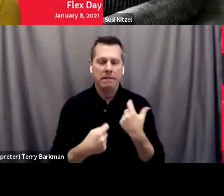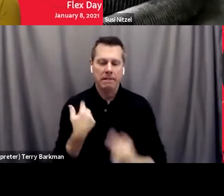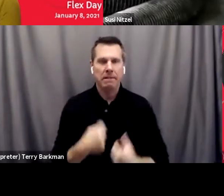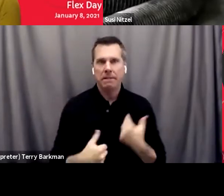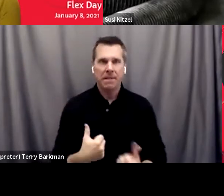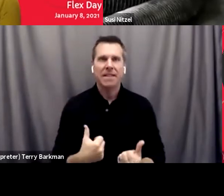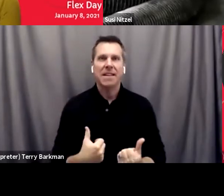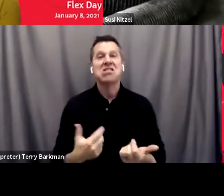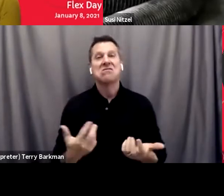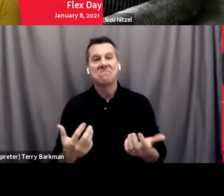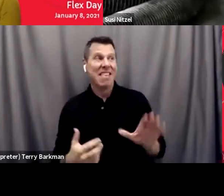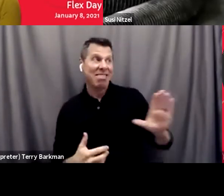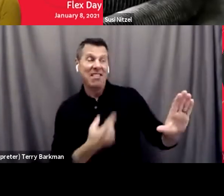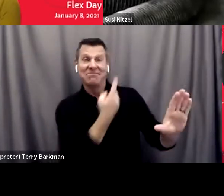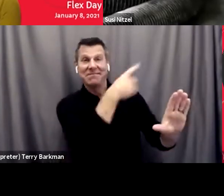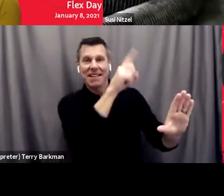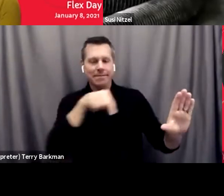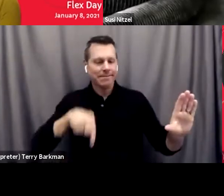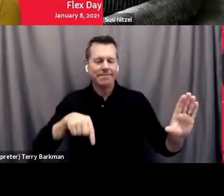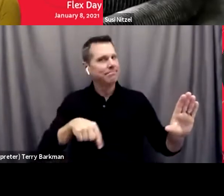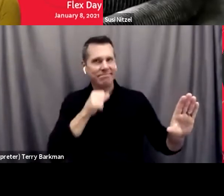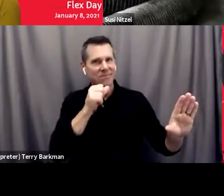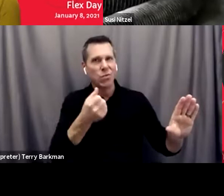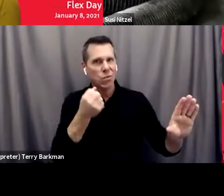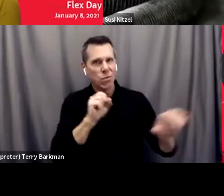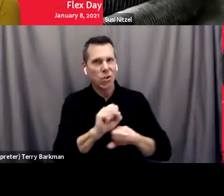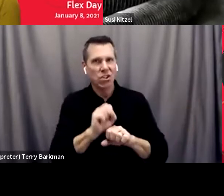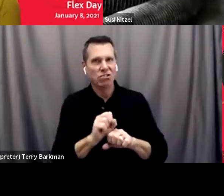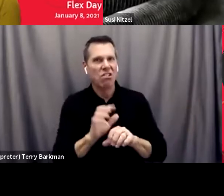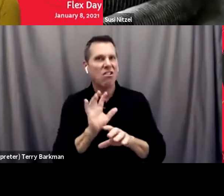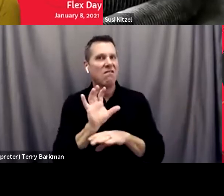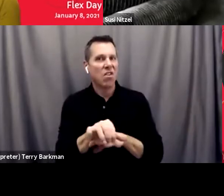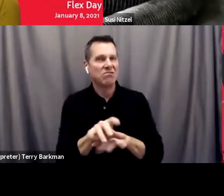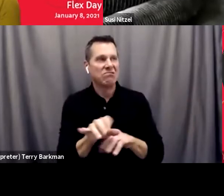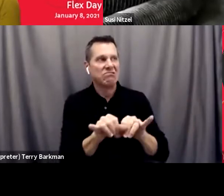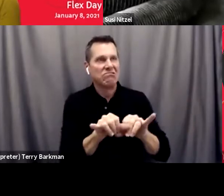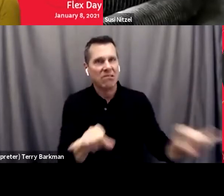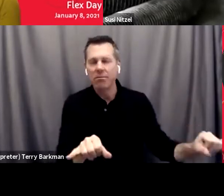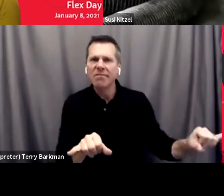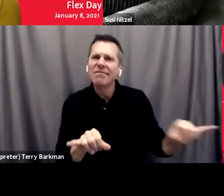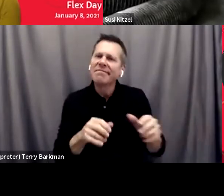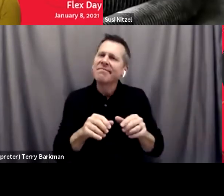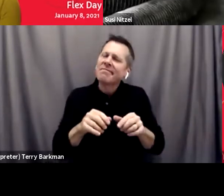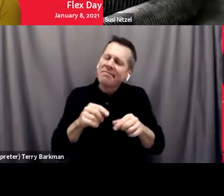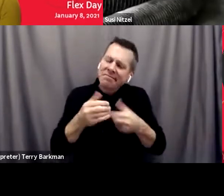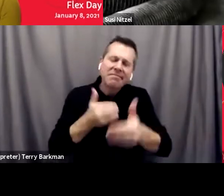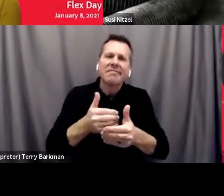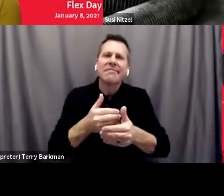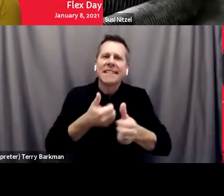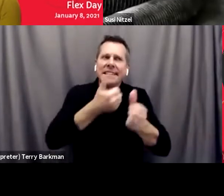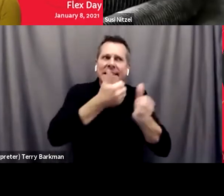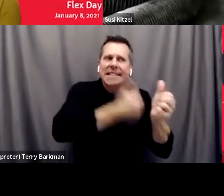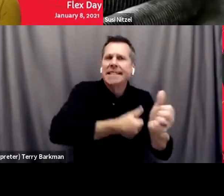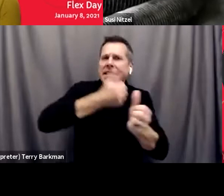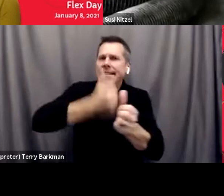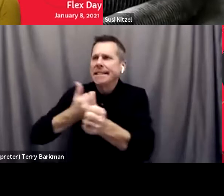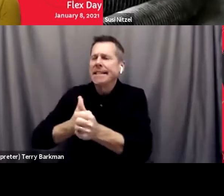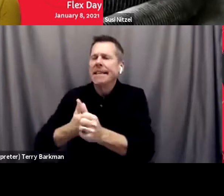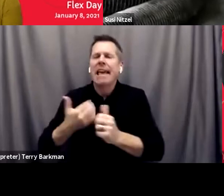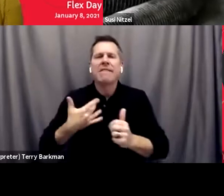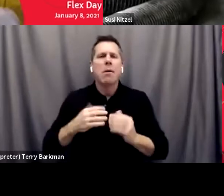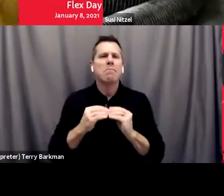So it really does allow us to share and going back to that humanizing it really is helping me to understand everyone's work. And Dr.